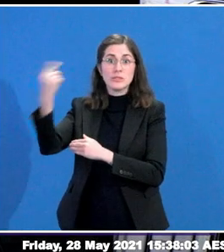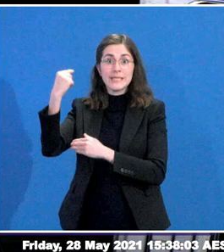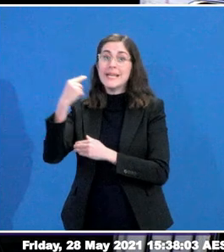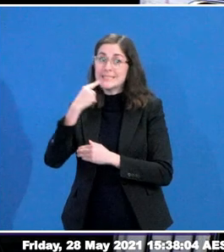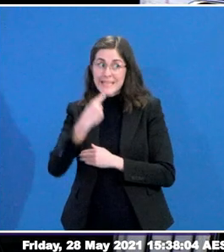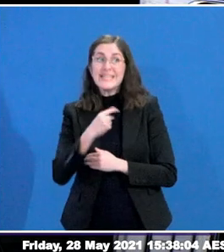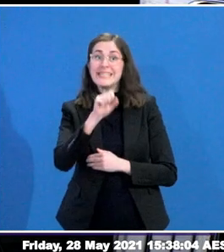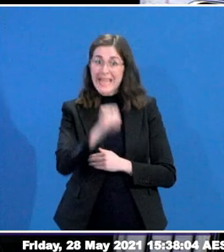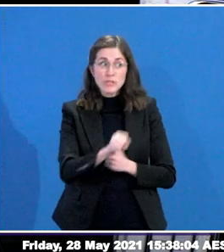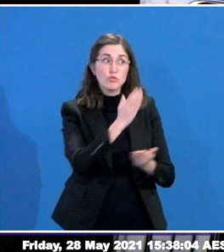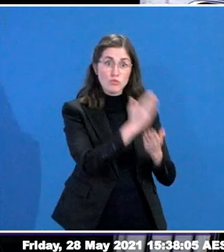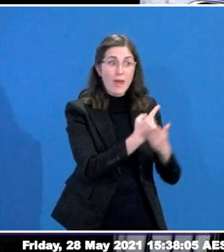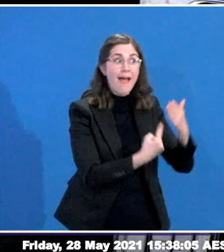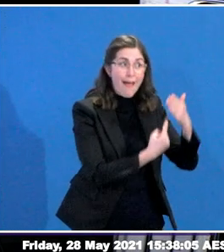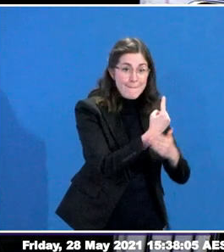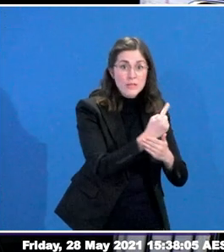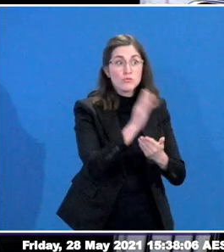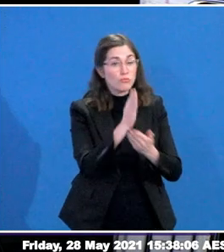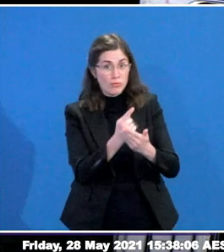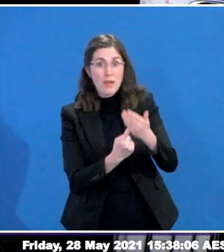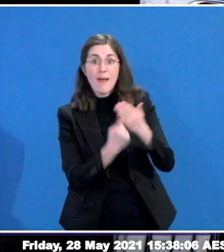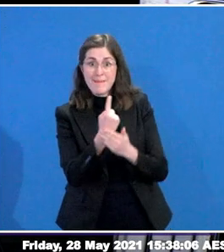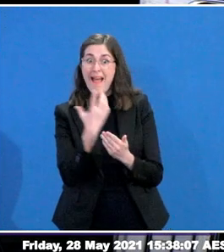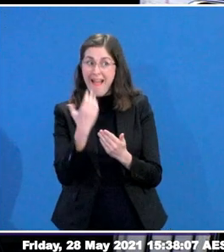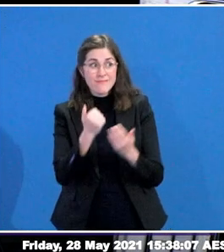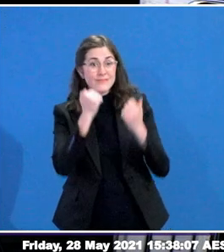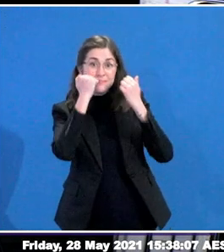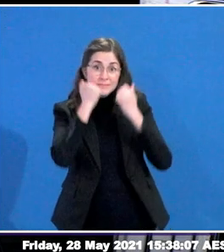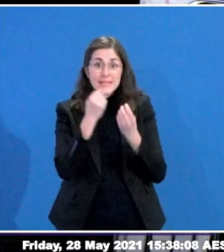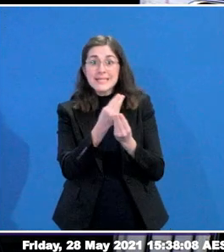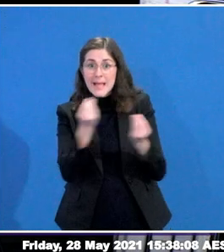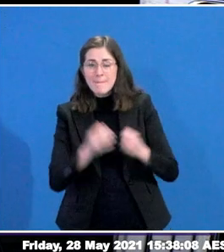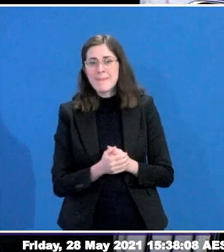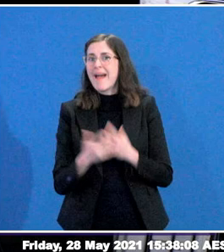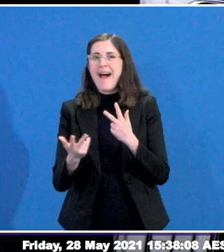numerous allegations that were made against SP1 and SP2 but also concluded